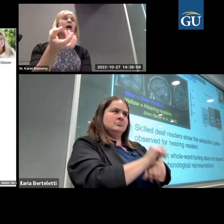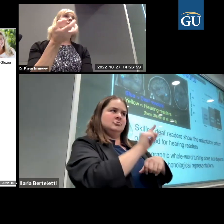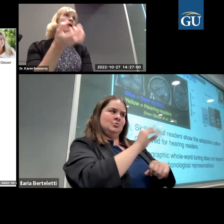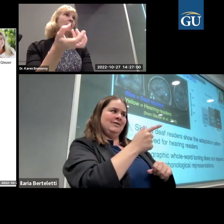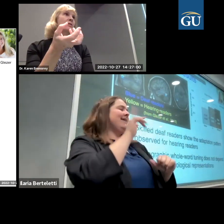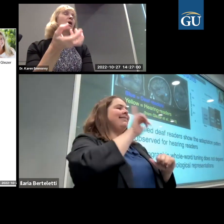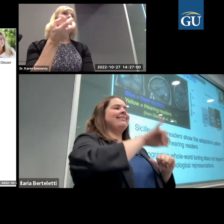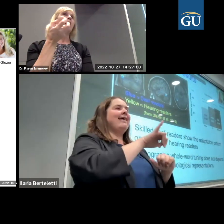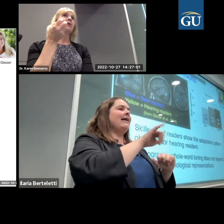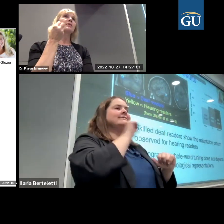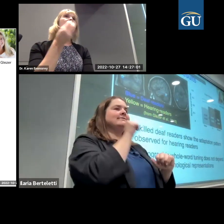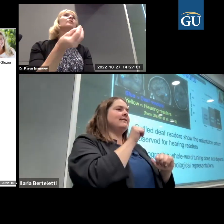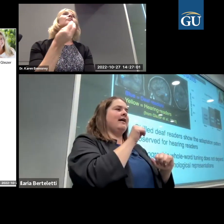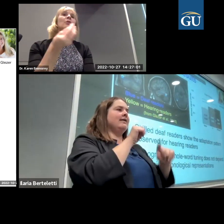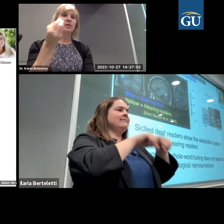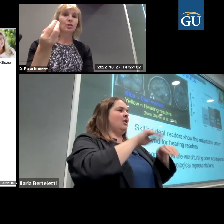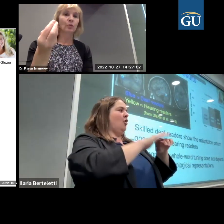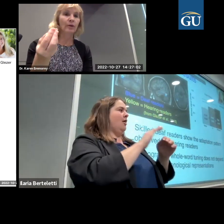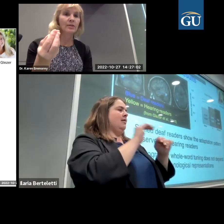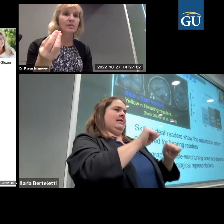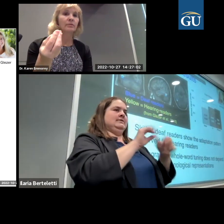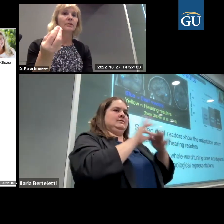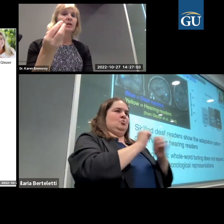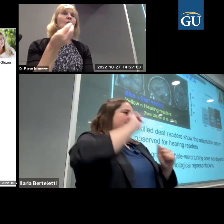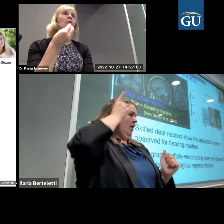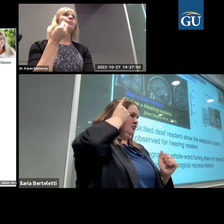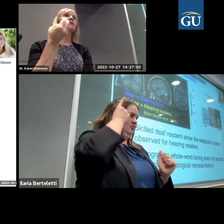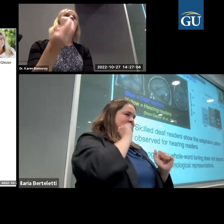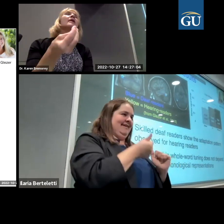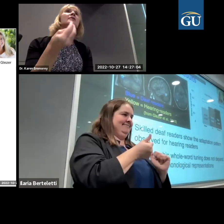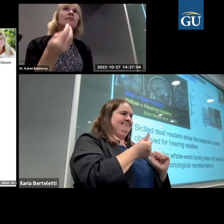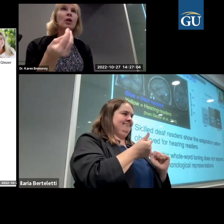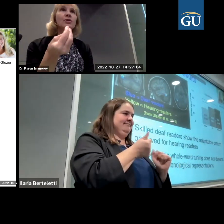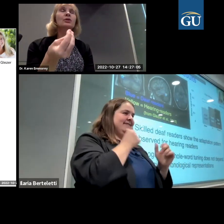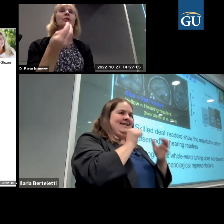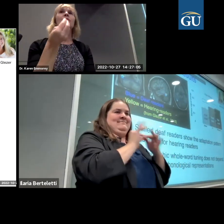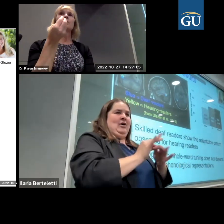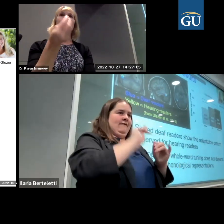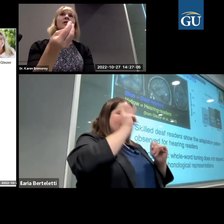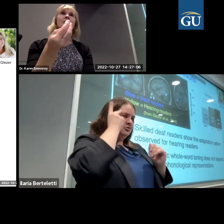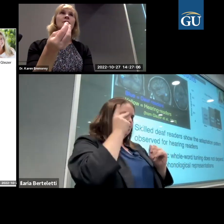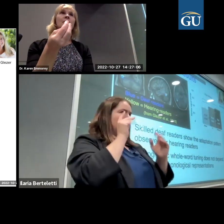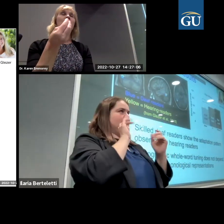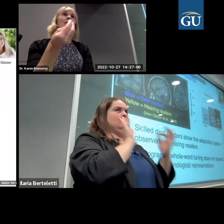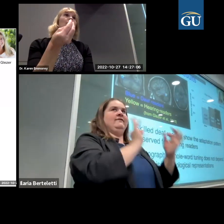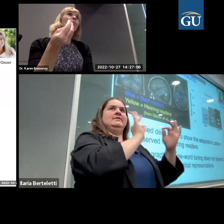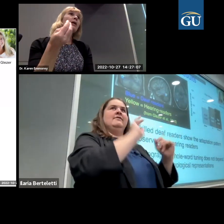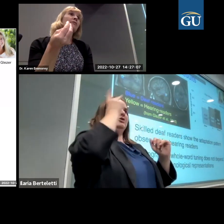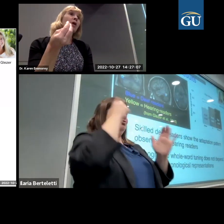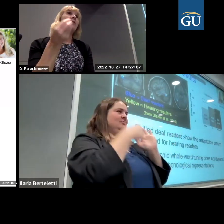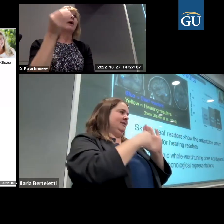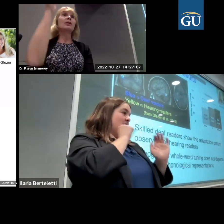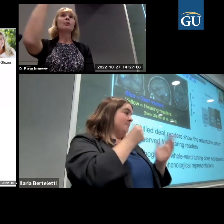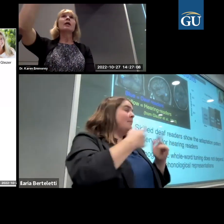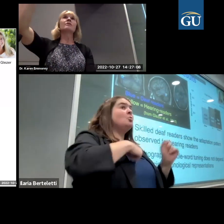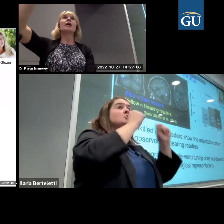precise theological representations to match onto these whole word representations. But that's not the case, since we see the same pattern in deaf and hearing meters.